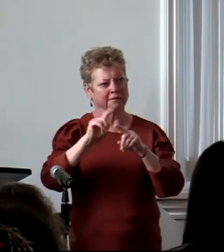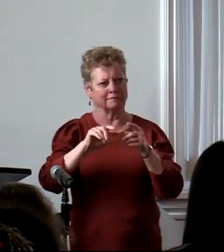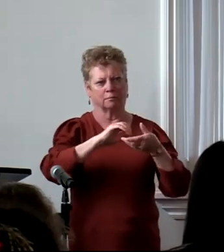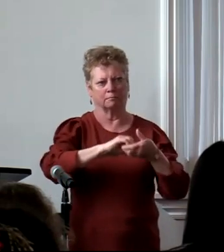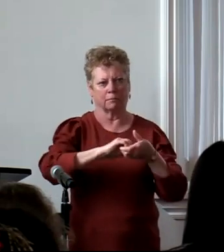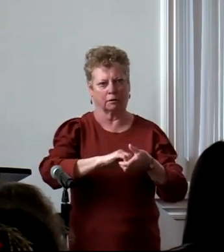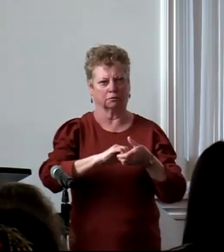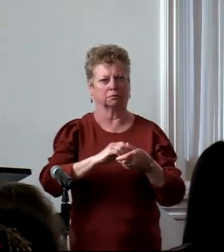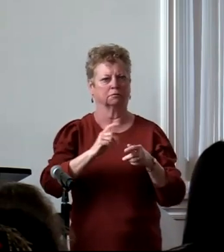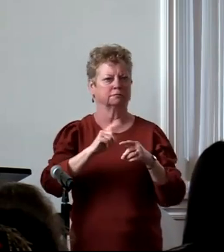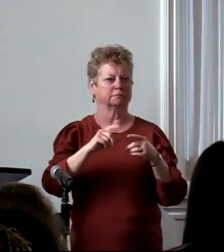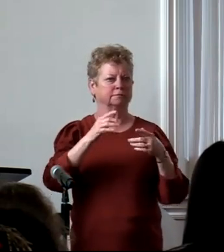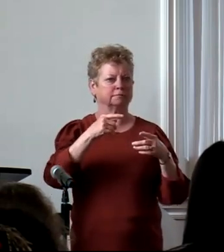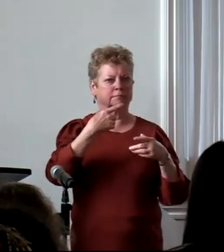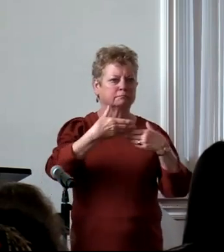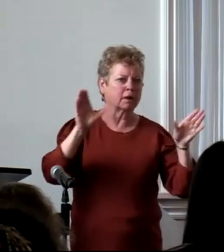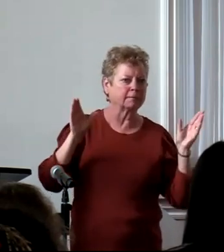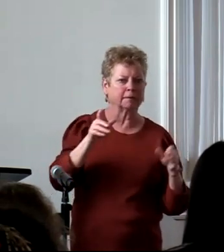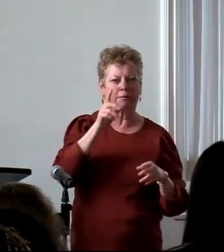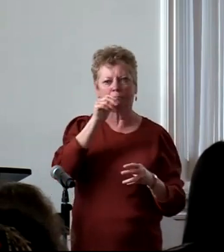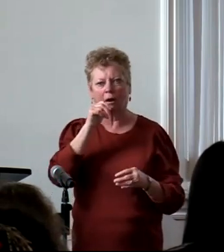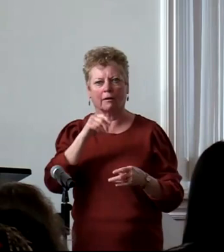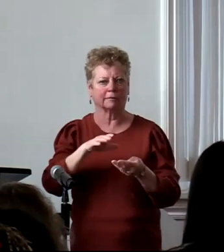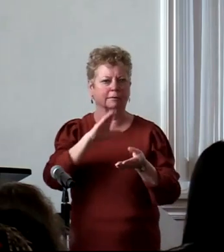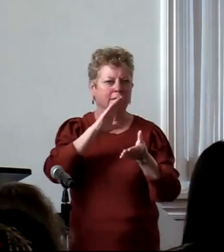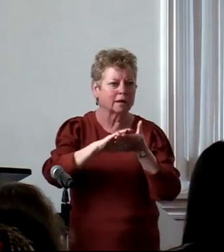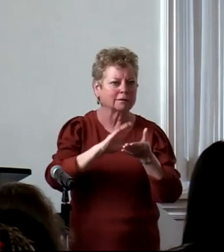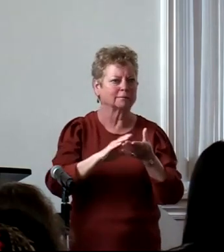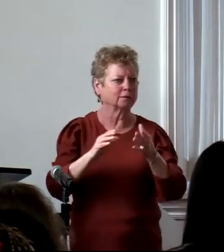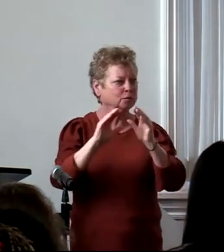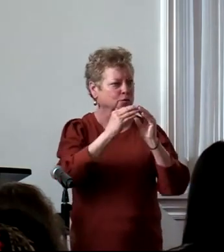public, private, academic and community,